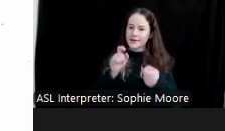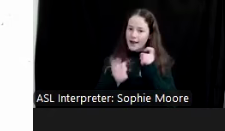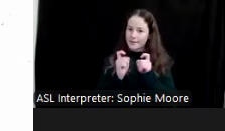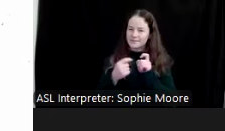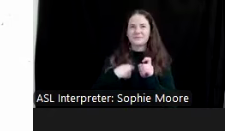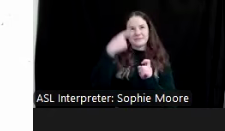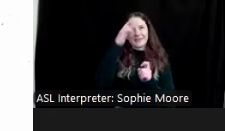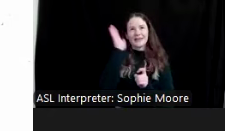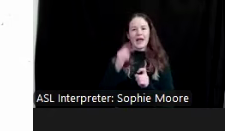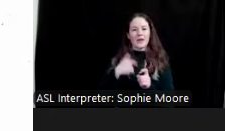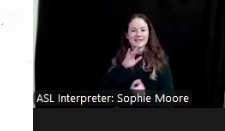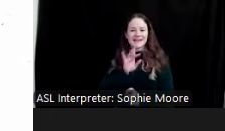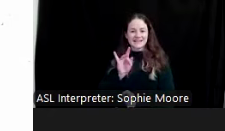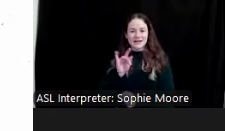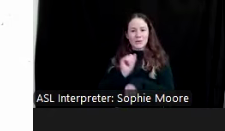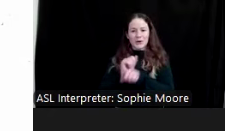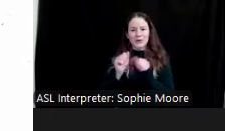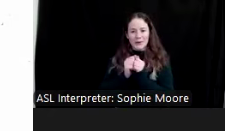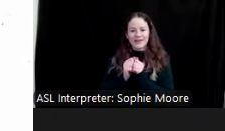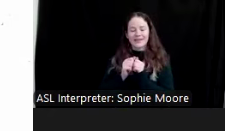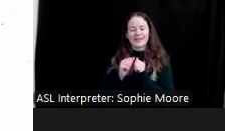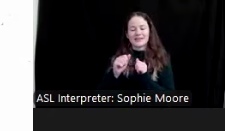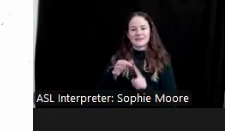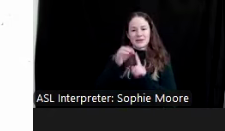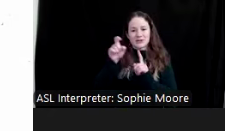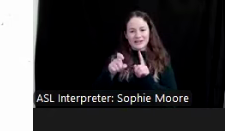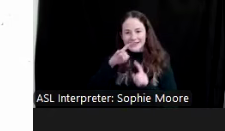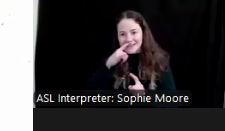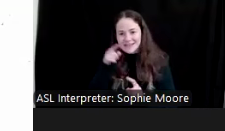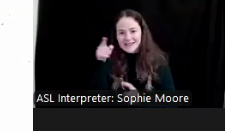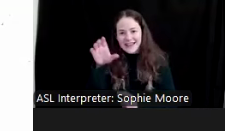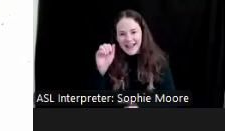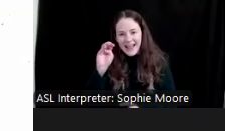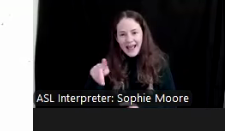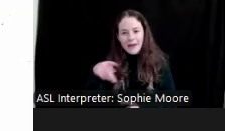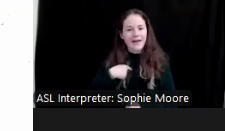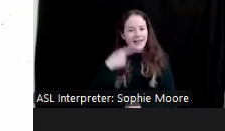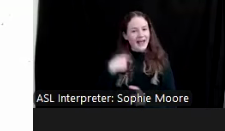people with special needs, having zero background in how to do any of this. It was just a little bit of common sense